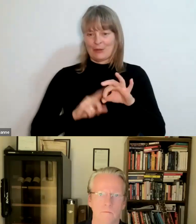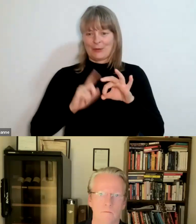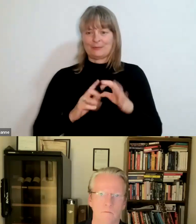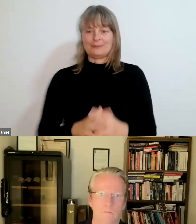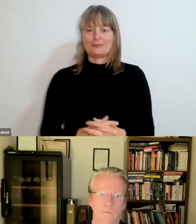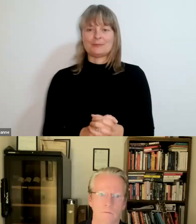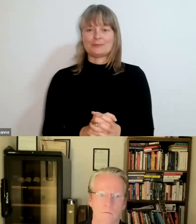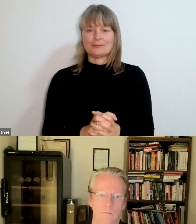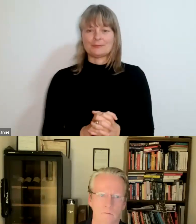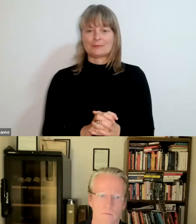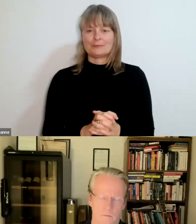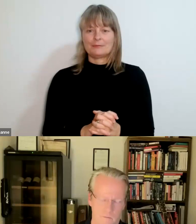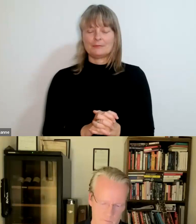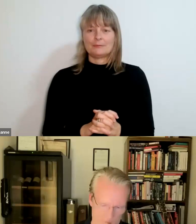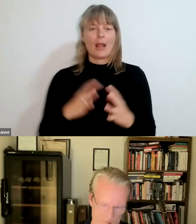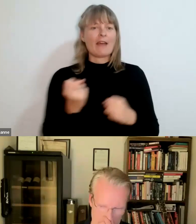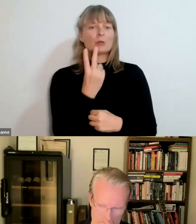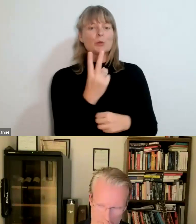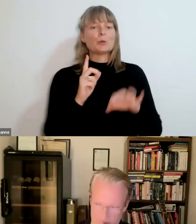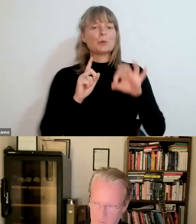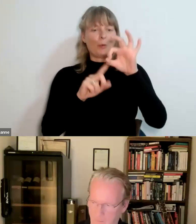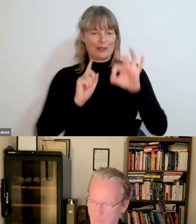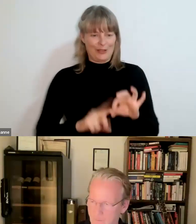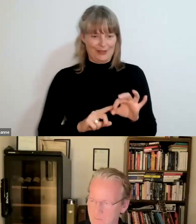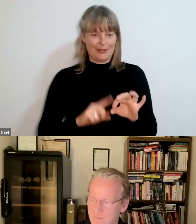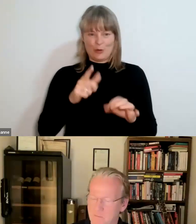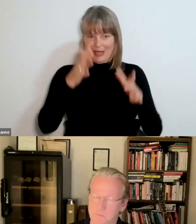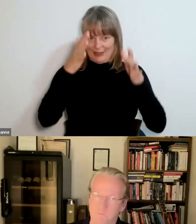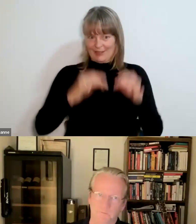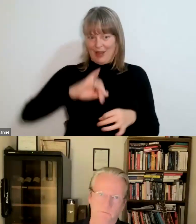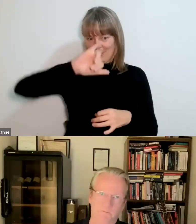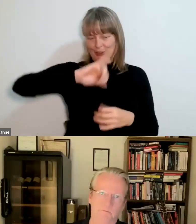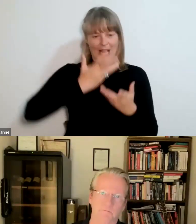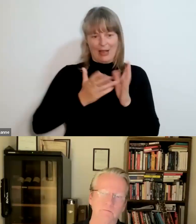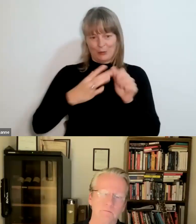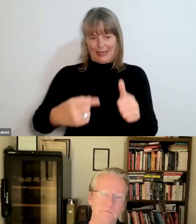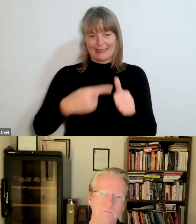kids are kicking goals by grade 3 , doing what we can for the school system. >>